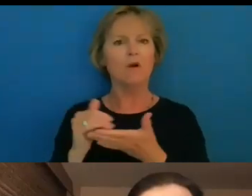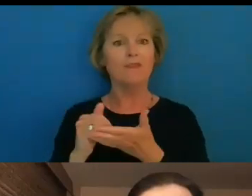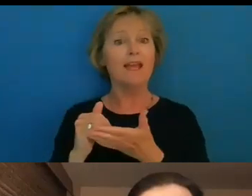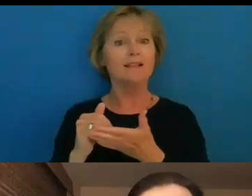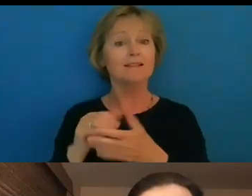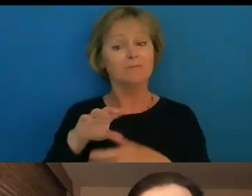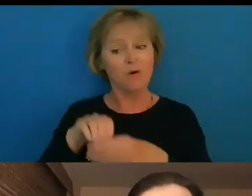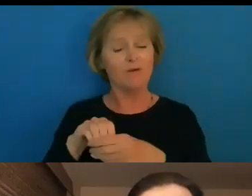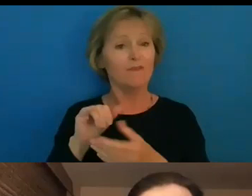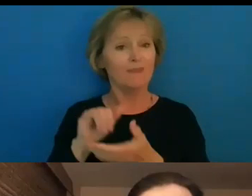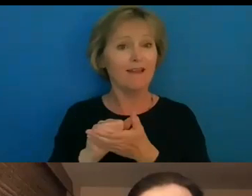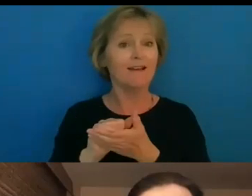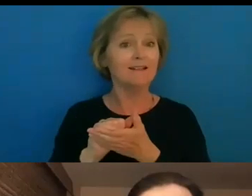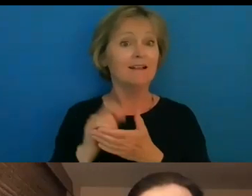American thing. Cuz in the